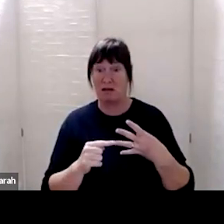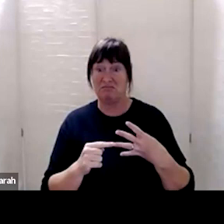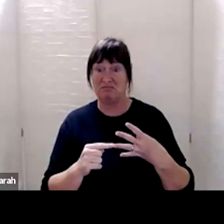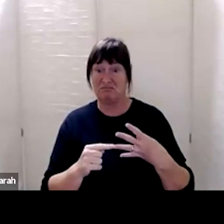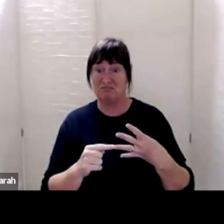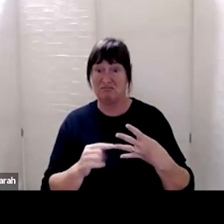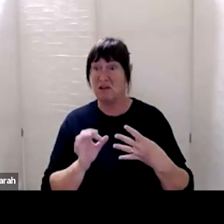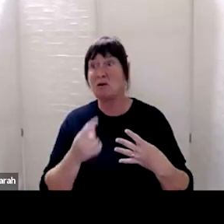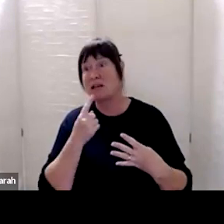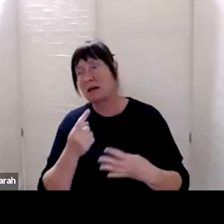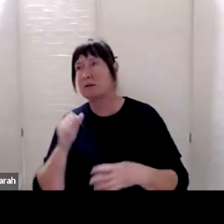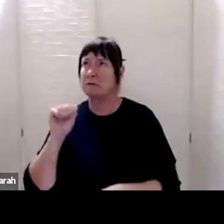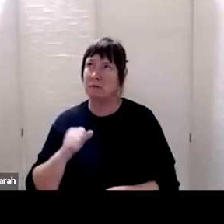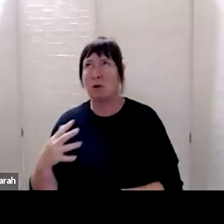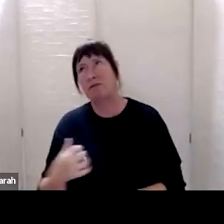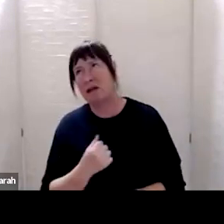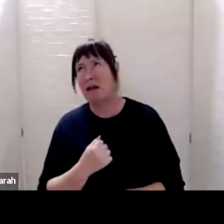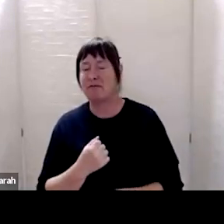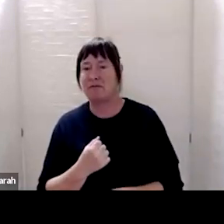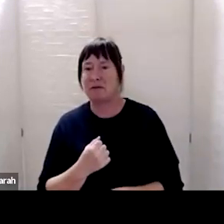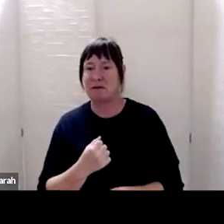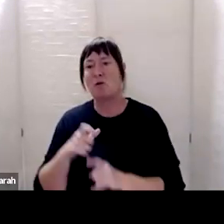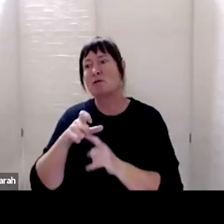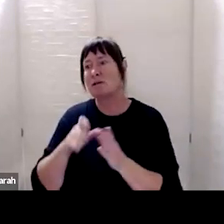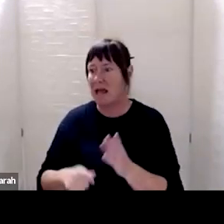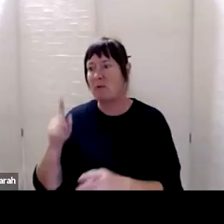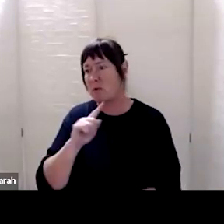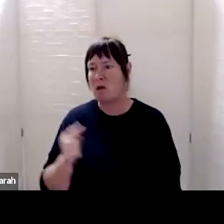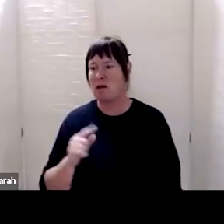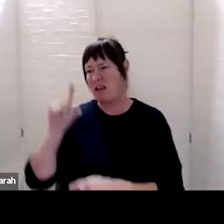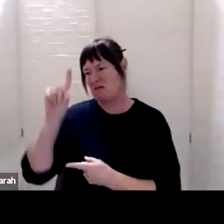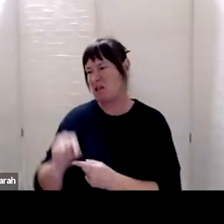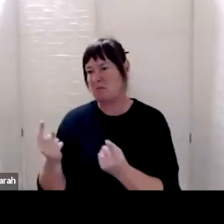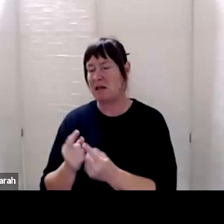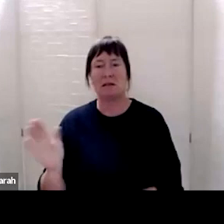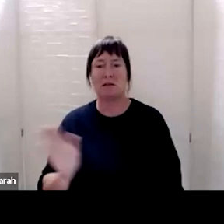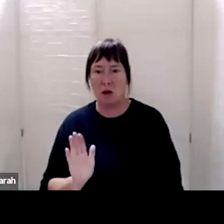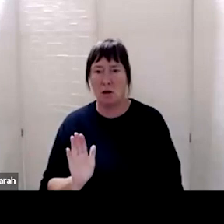you know, you have to have, that disabled people only should have the cheapest option. what we are saying is cost effective.